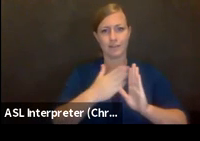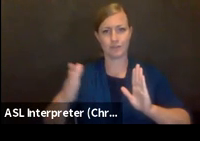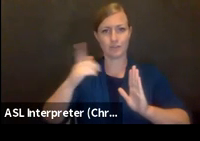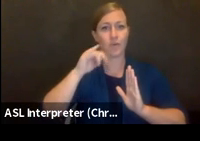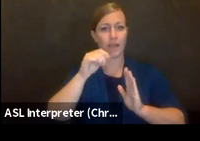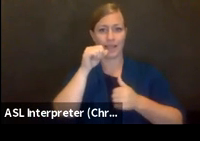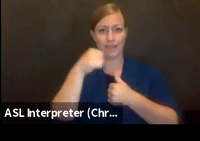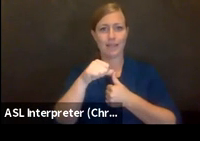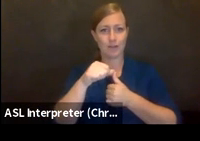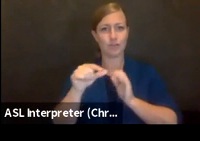ESD 189 - Amy Colburn: Pretty standard